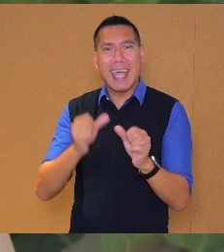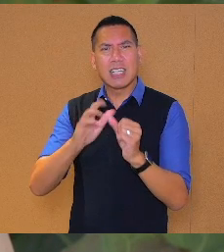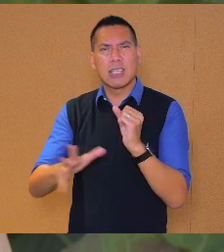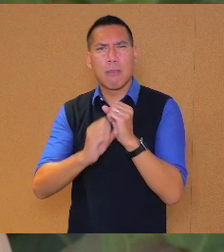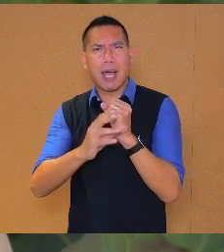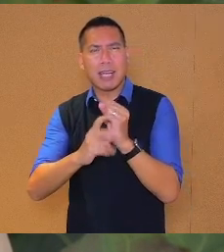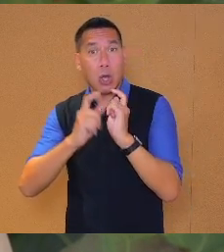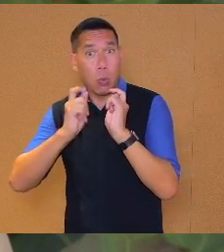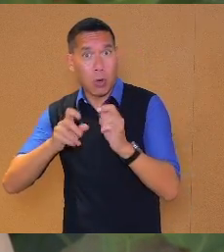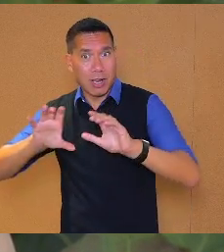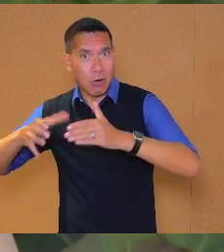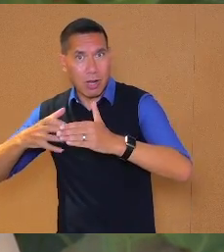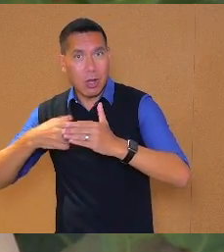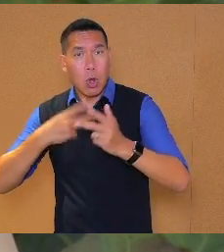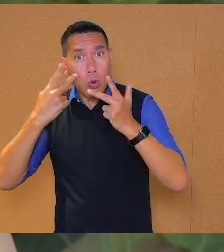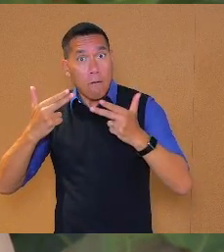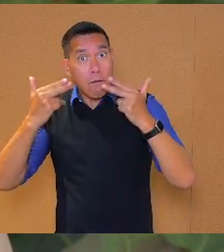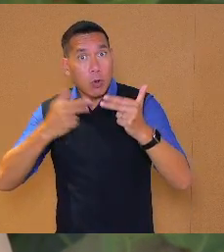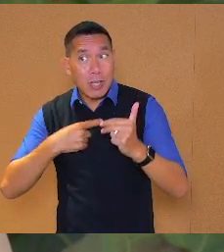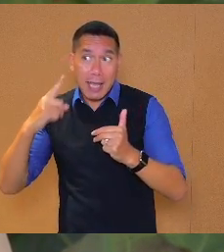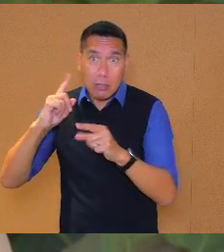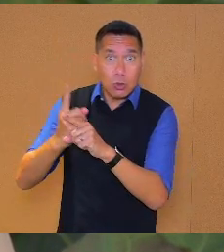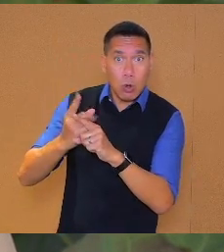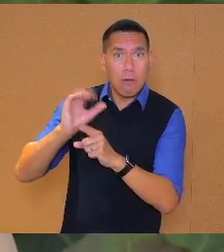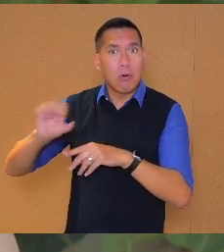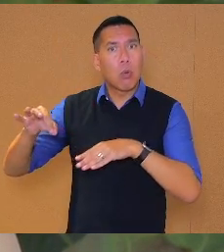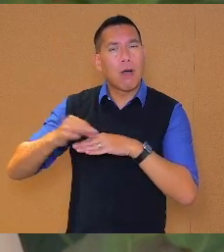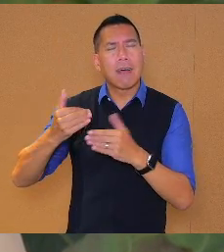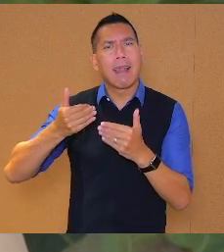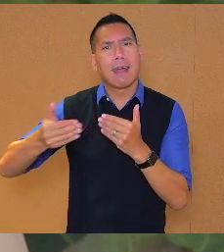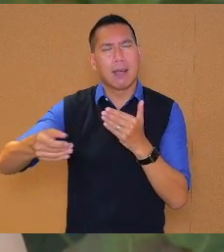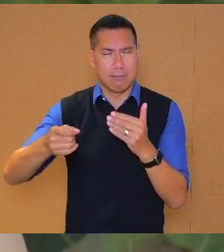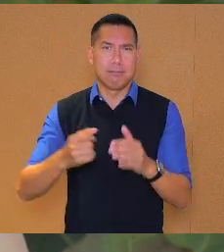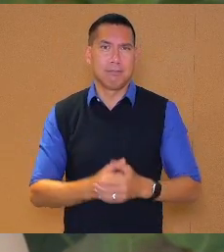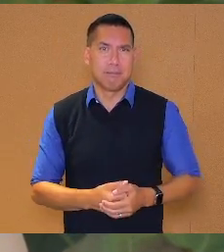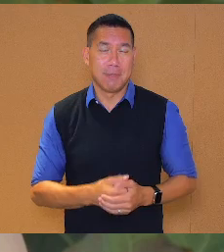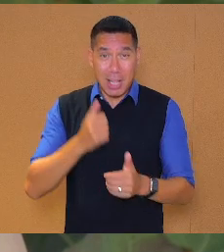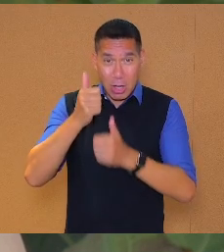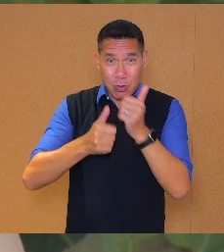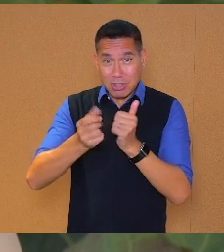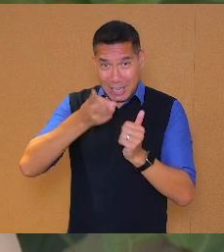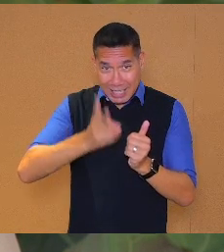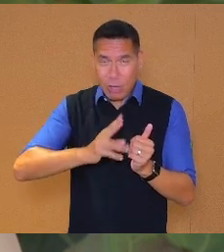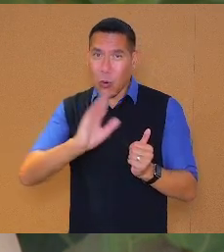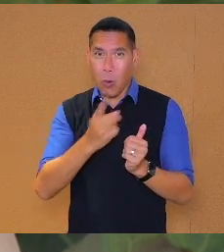We look forward to hearing a message from Stephen's wife Pauline a little later on. I congratulate, once again, all